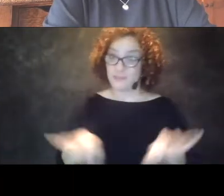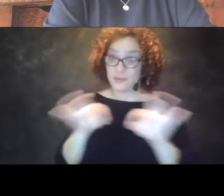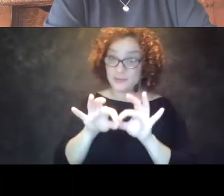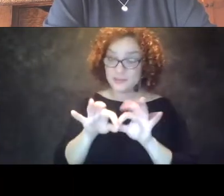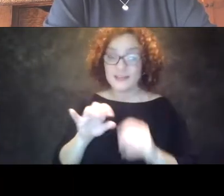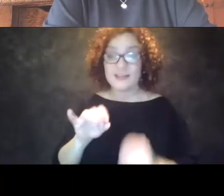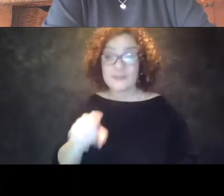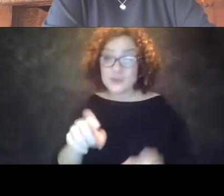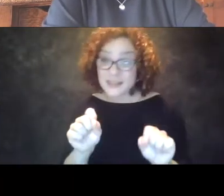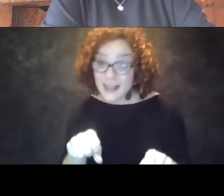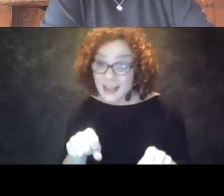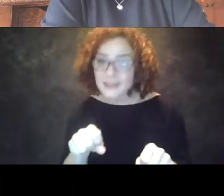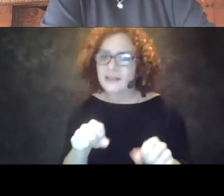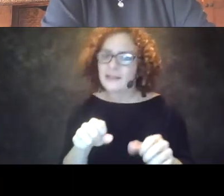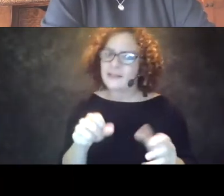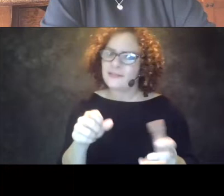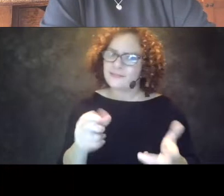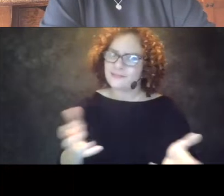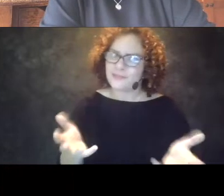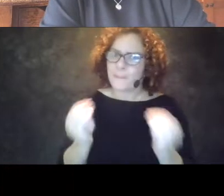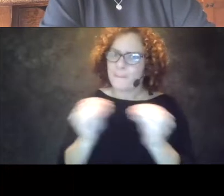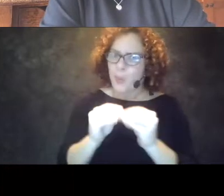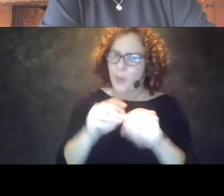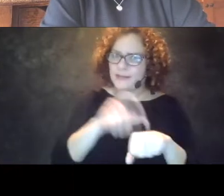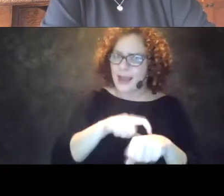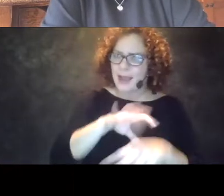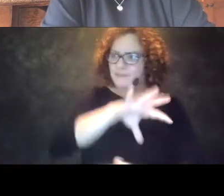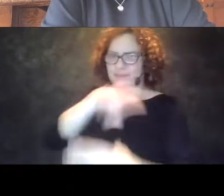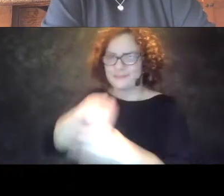times that they're spending in classes with other peers. I mean, kids are at school six